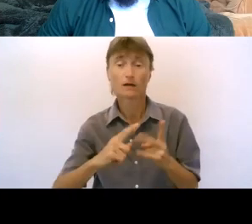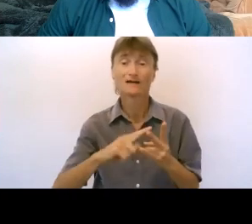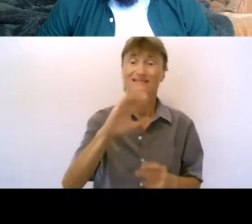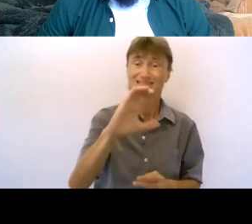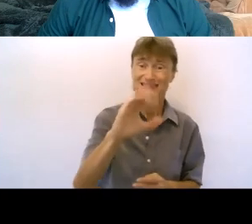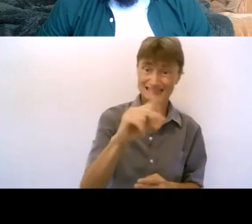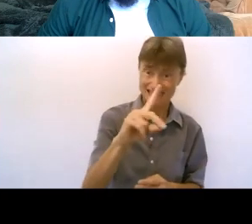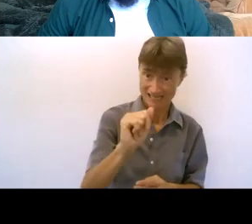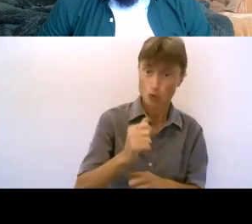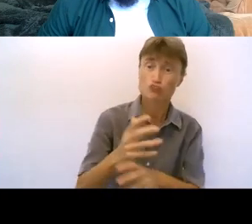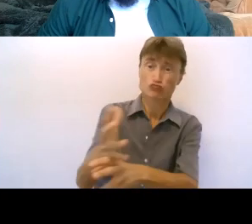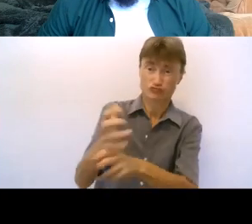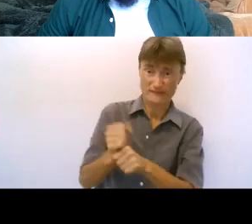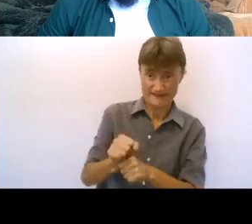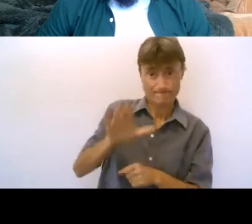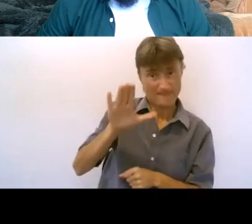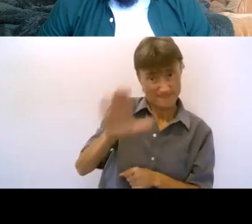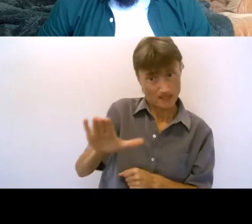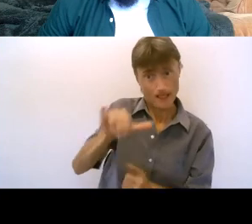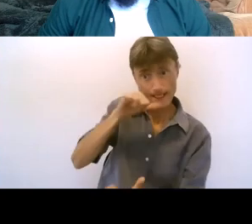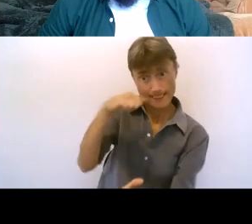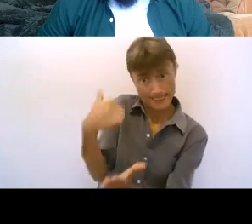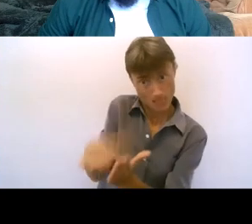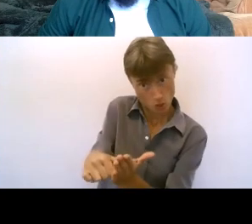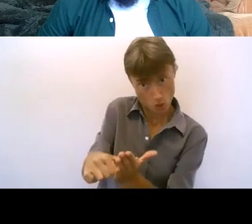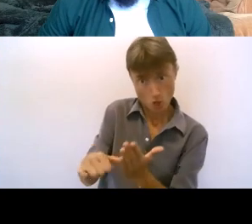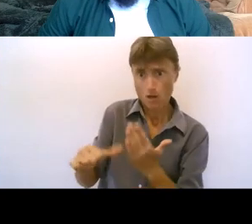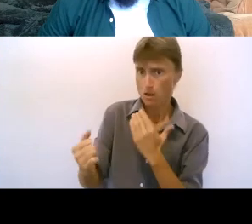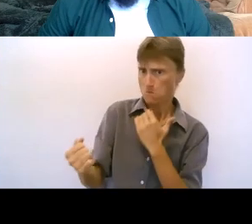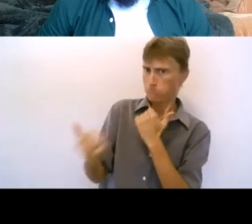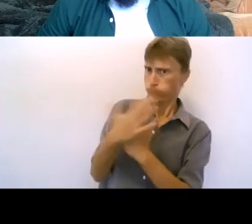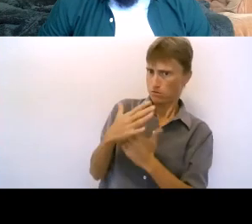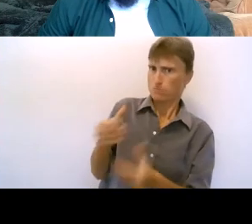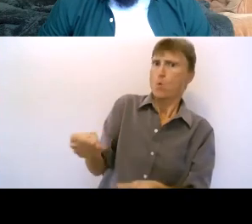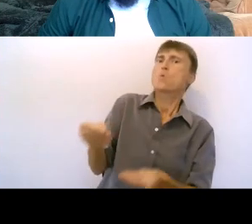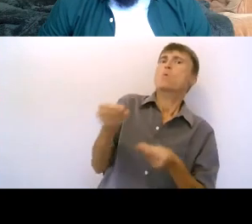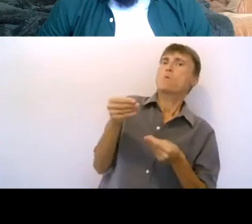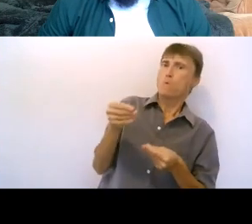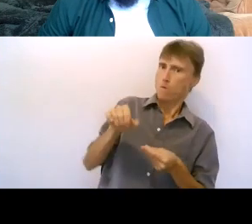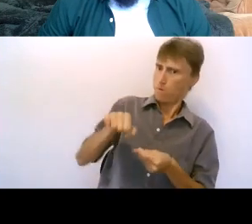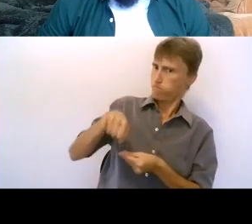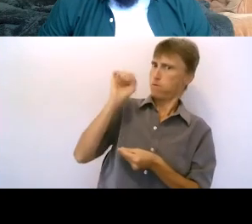this letter and we are currently in the process of looking at it within our own organization.